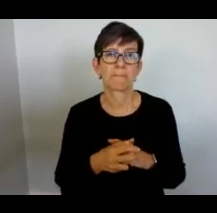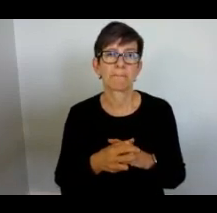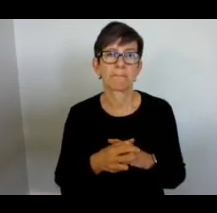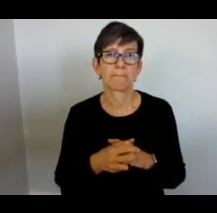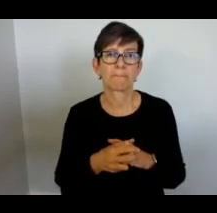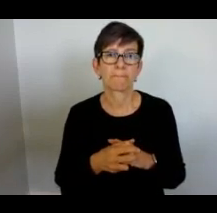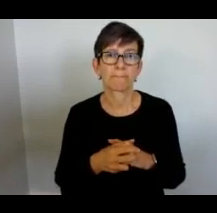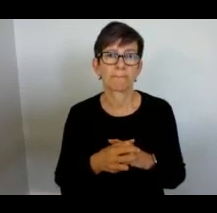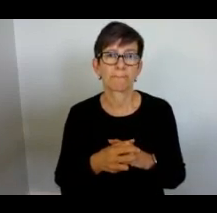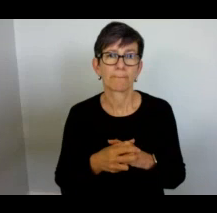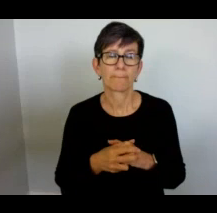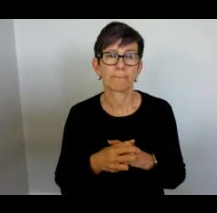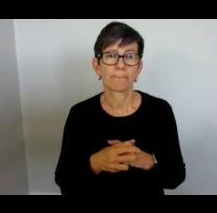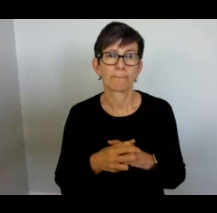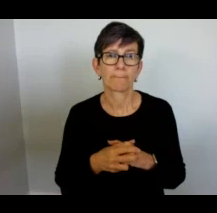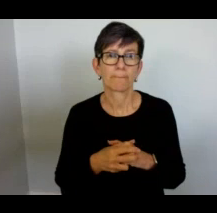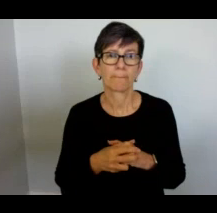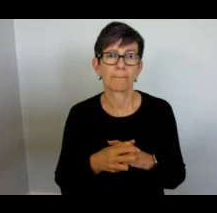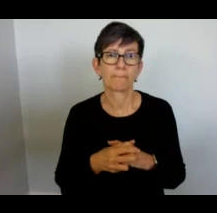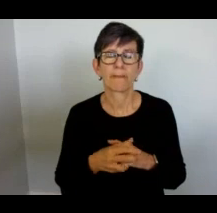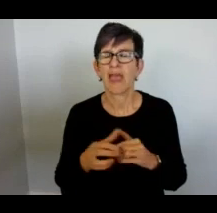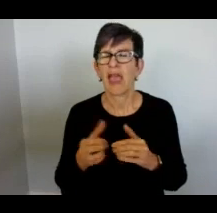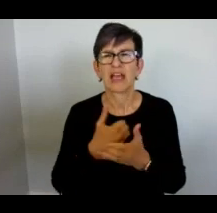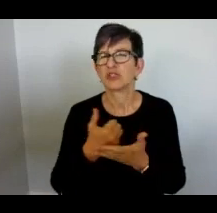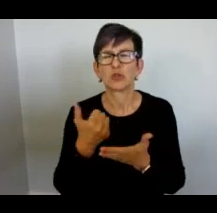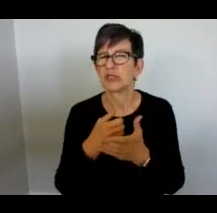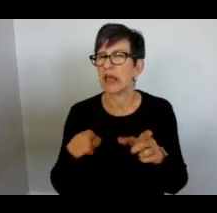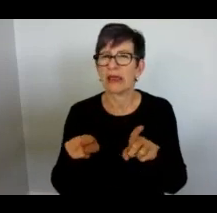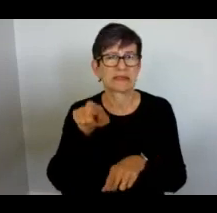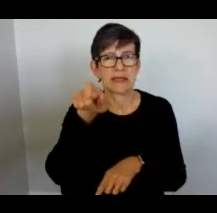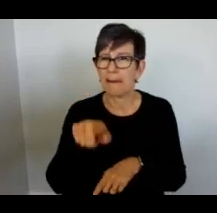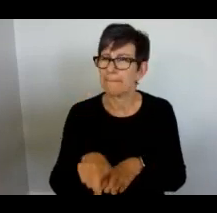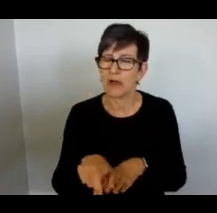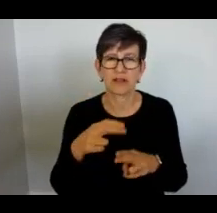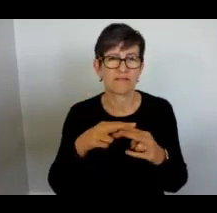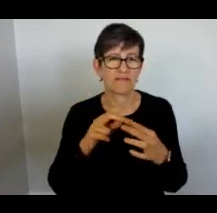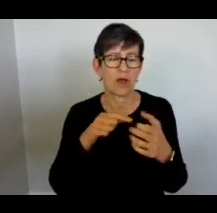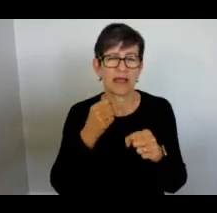centres it will be consistently the same person, for example, Mackay or Rockhampton as I've said,